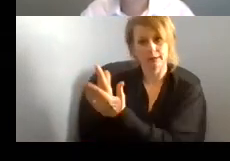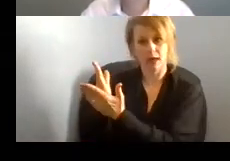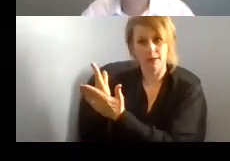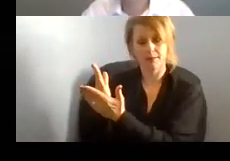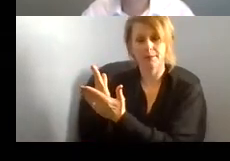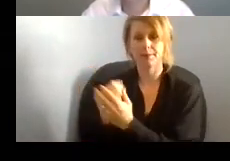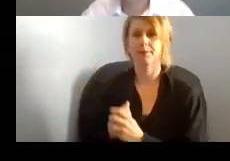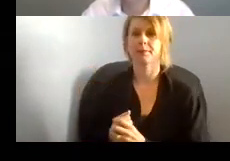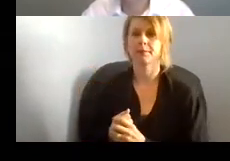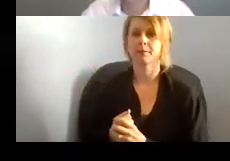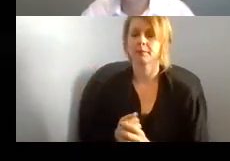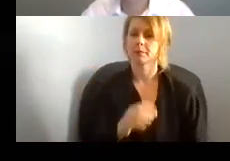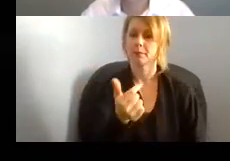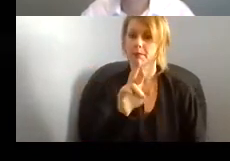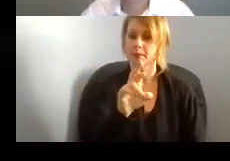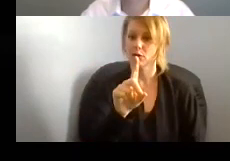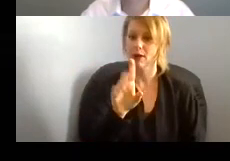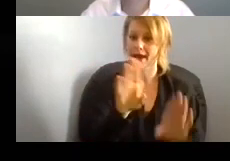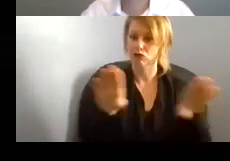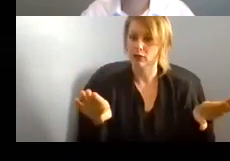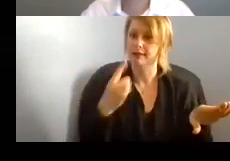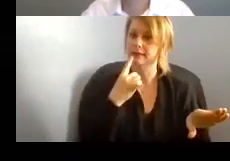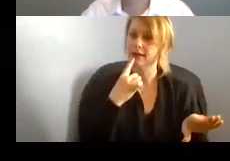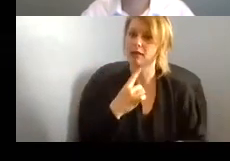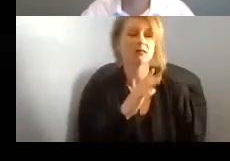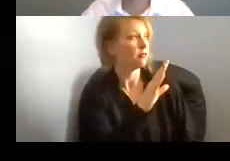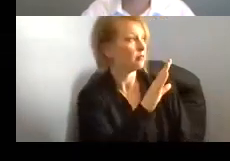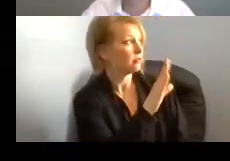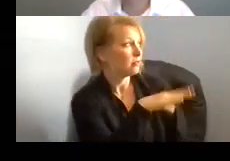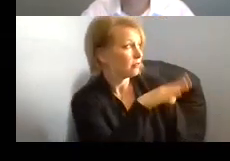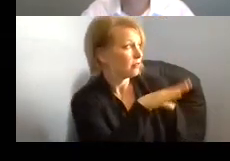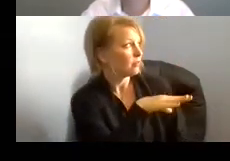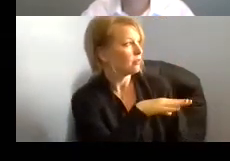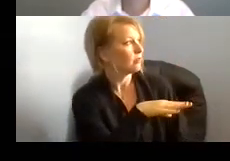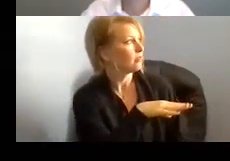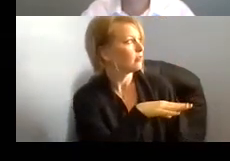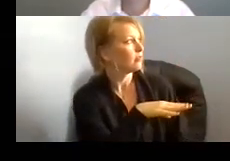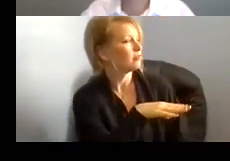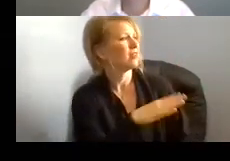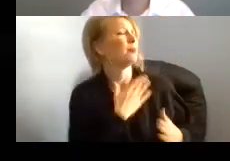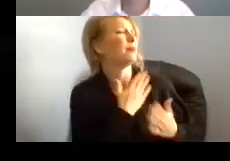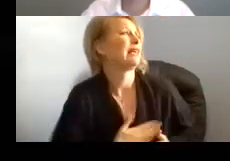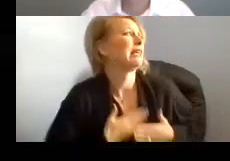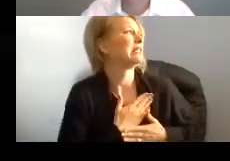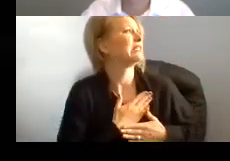And the grandchild who was playing just turned to her grandmother and said – pleaded with her, please, Grandma, let him take a picture.